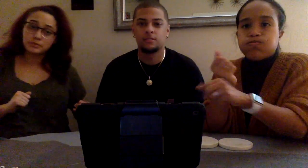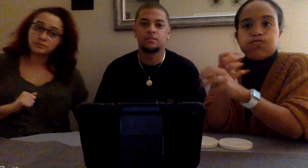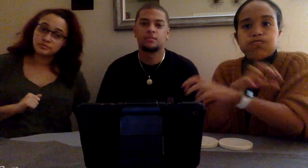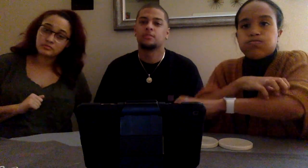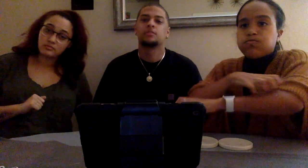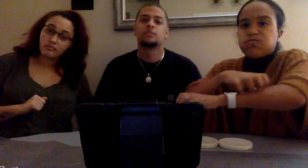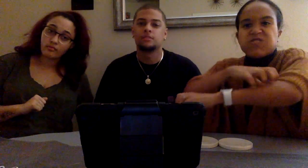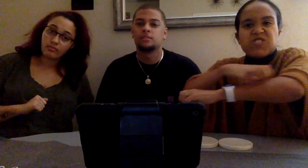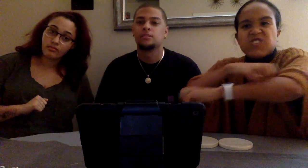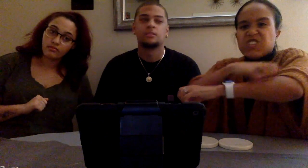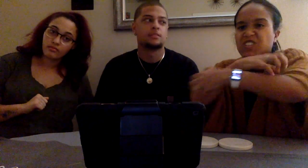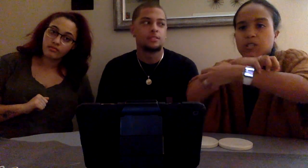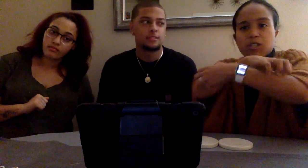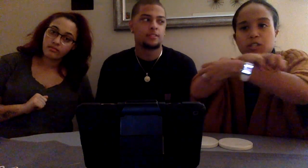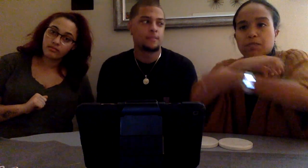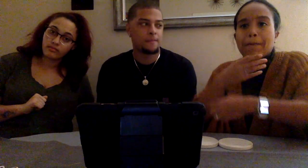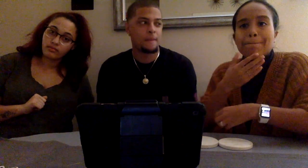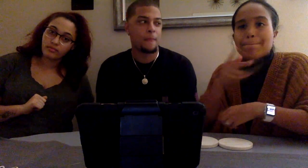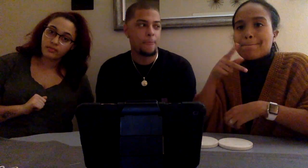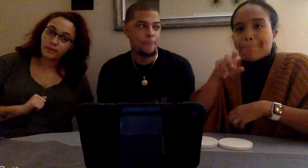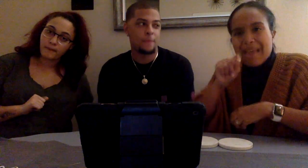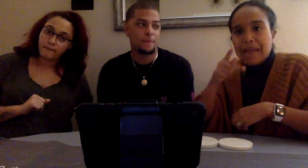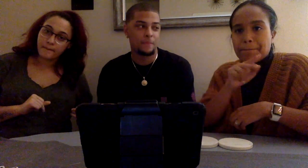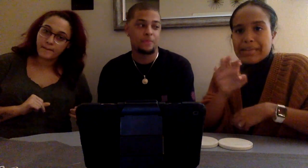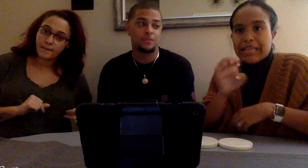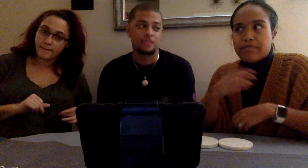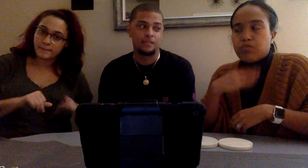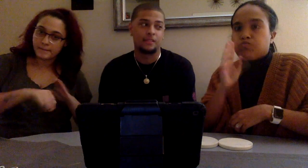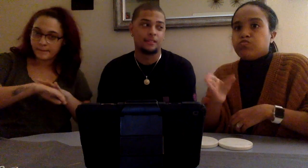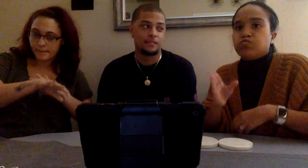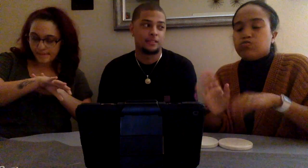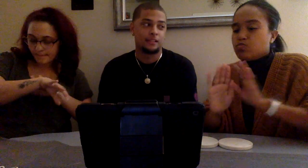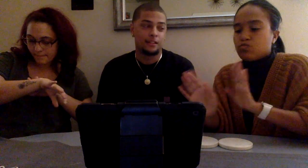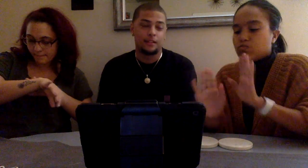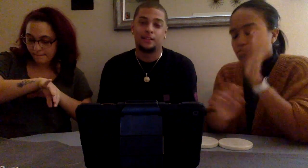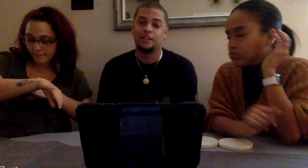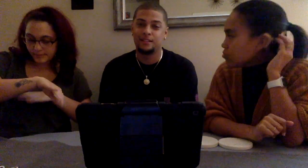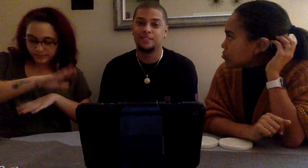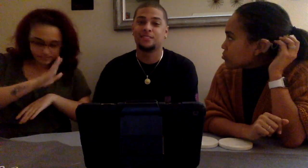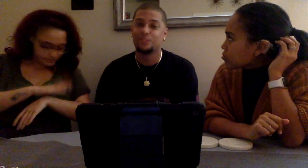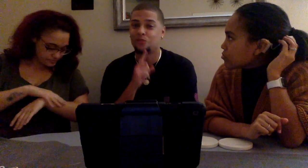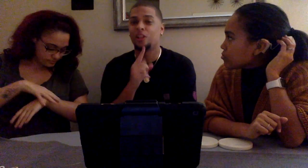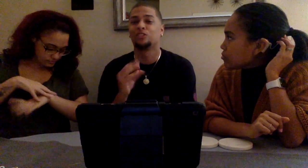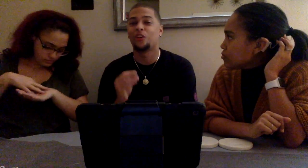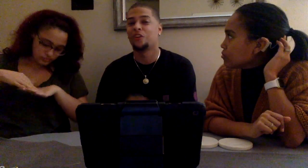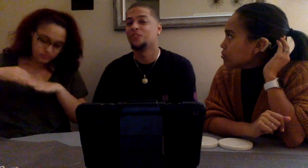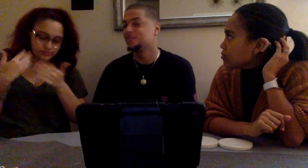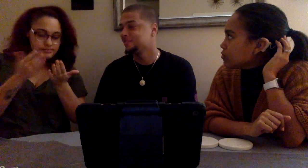V: *itches* It's one of my pet peeves! Dante: Real talk!